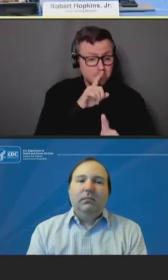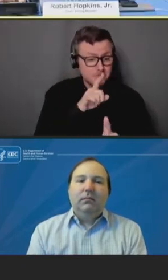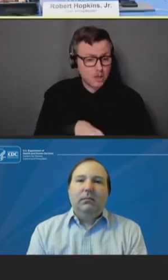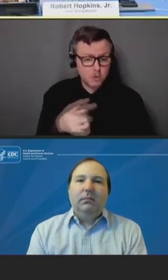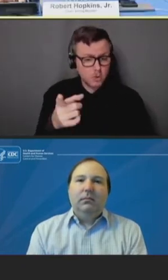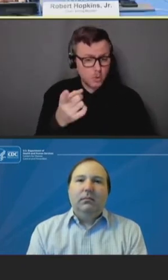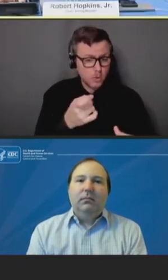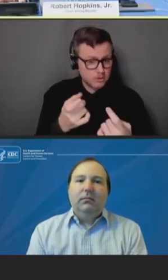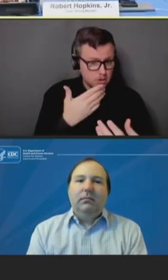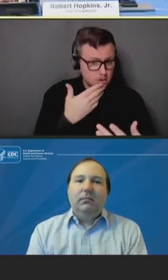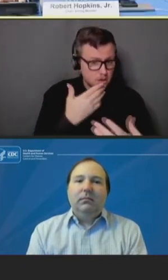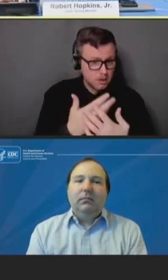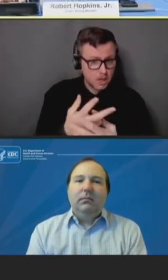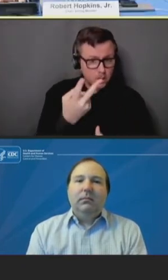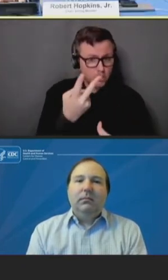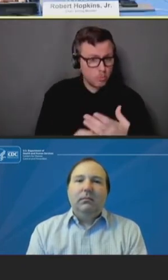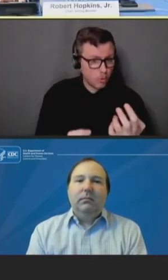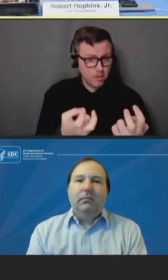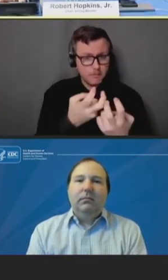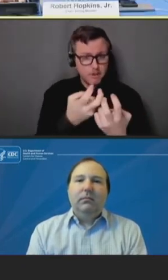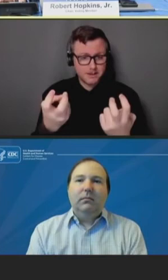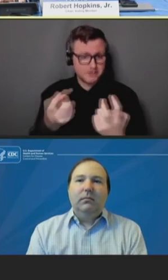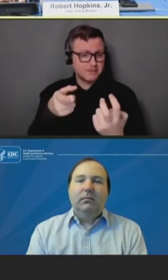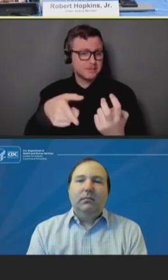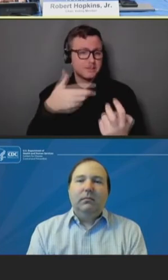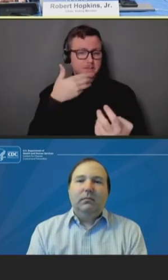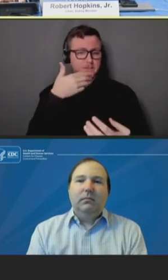want to thank both our panelists for this Monkeypox Vaccine Safety Review.